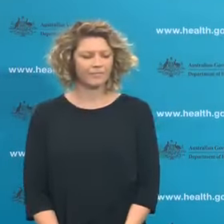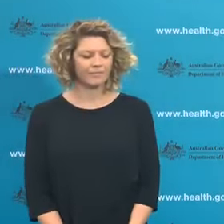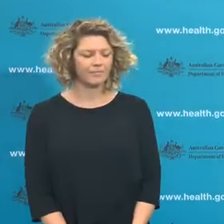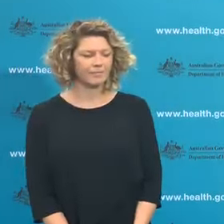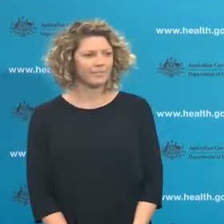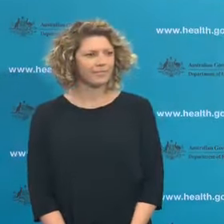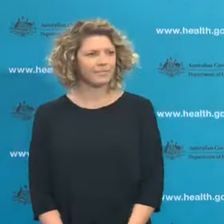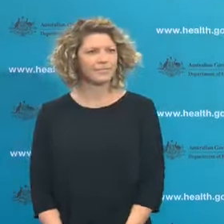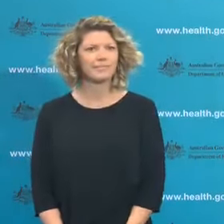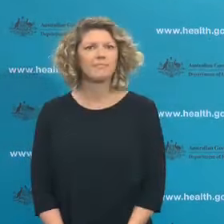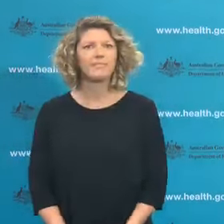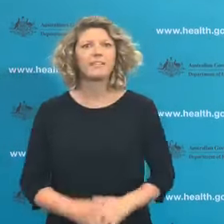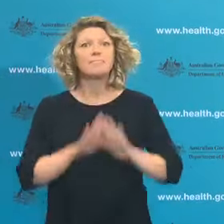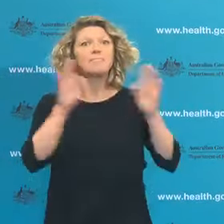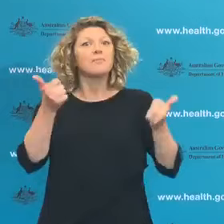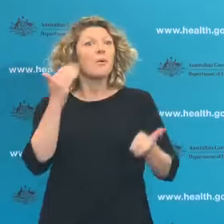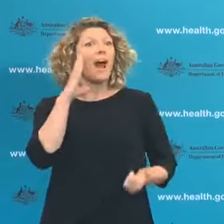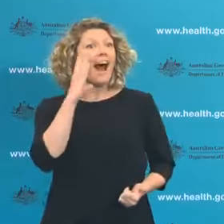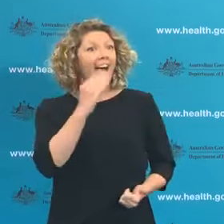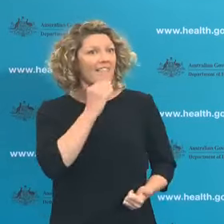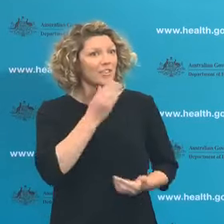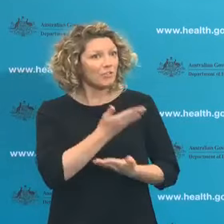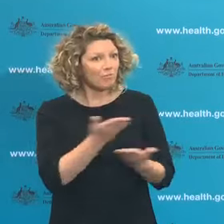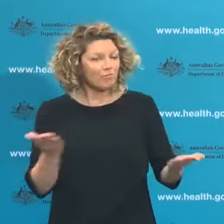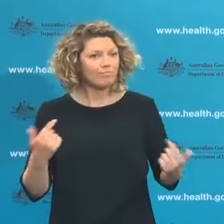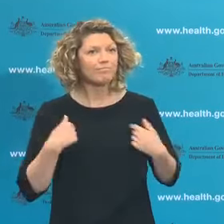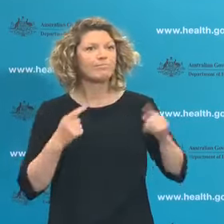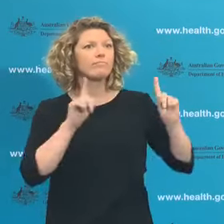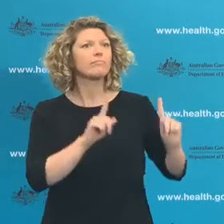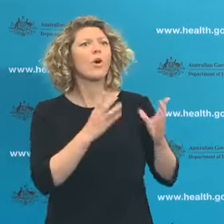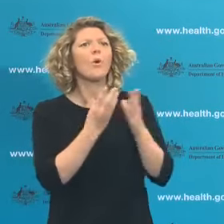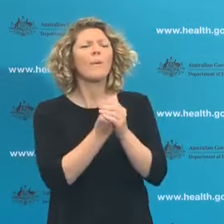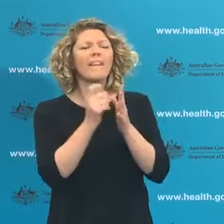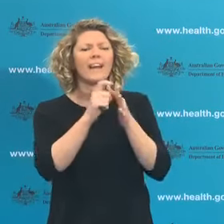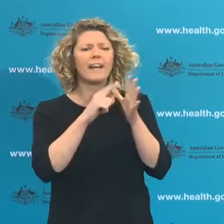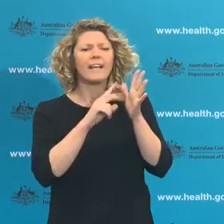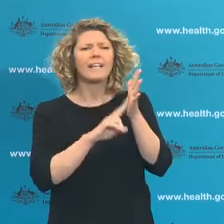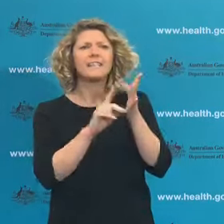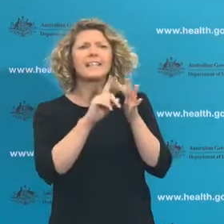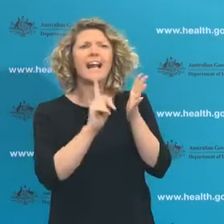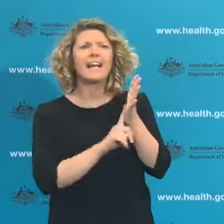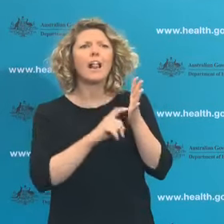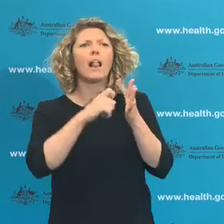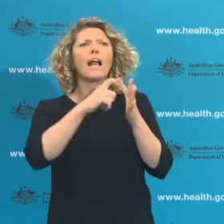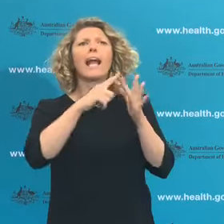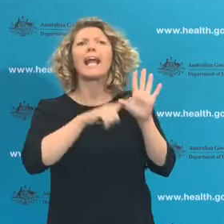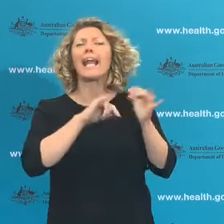Good afternoon everybody, I'm joined by Daniel Keys who is our app technical